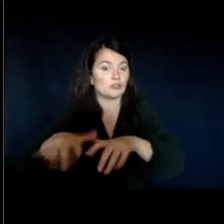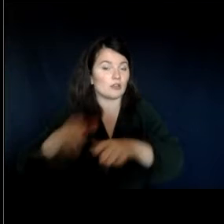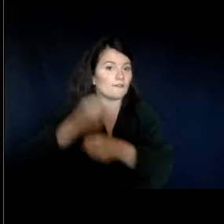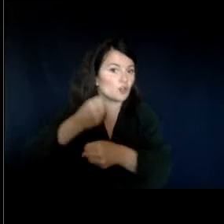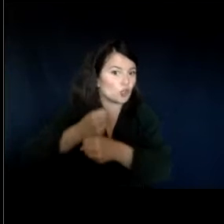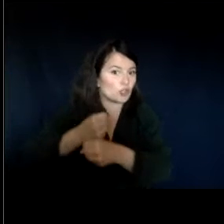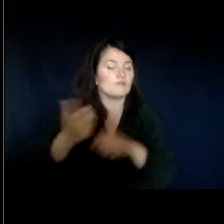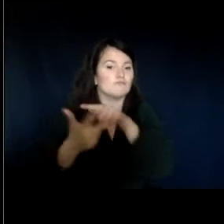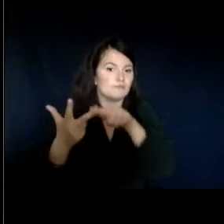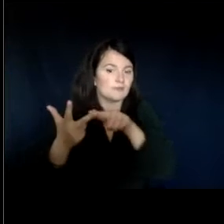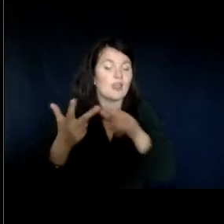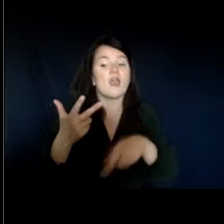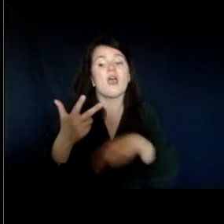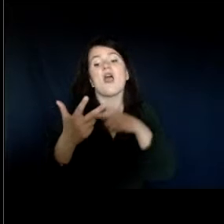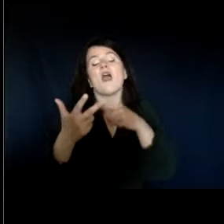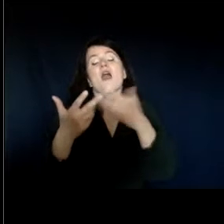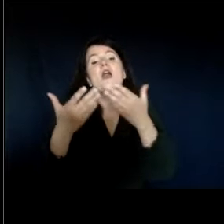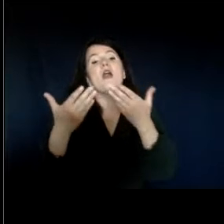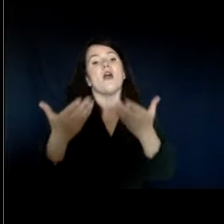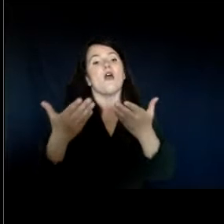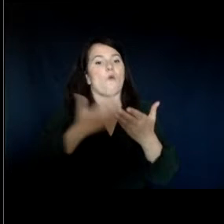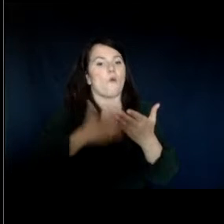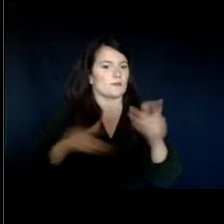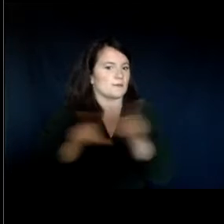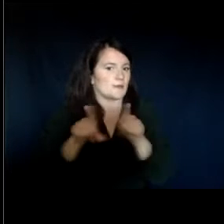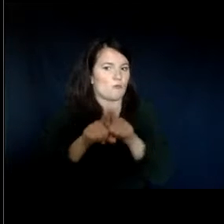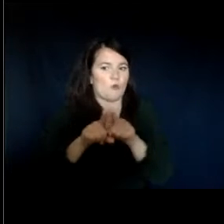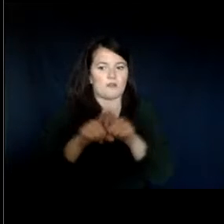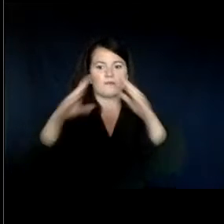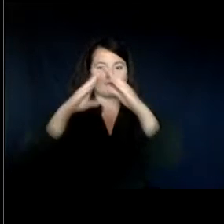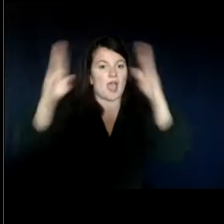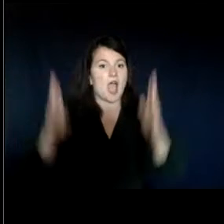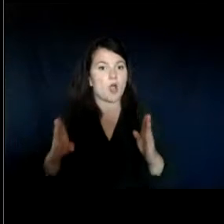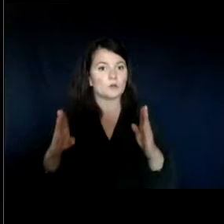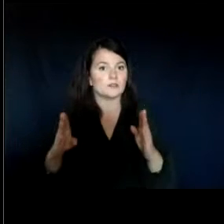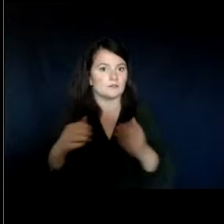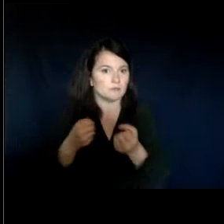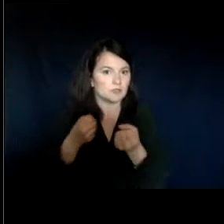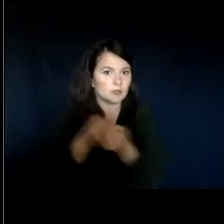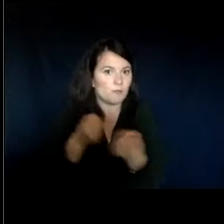for the working households addressing child poverty and increasing capacity